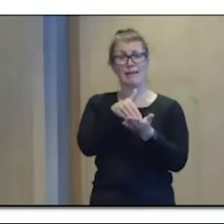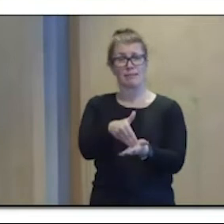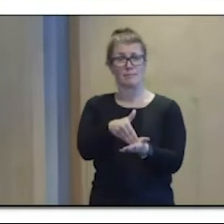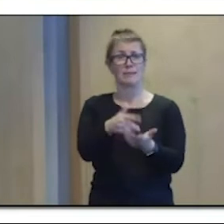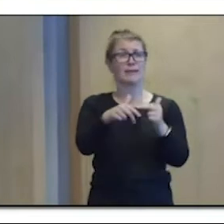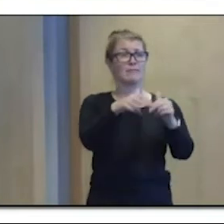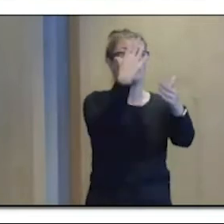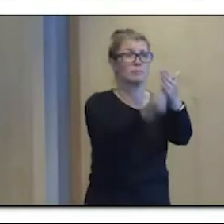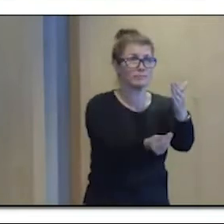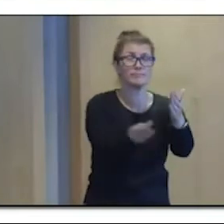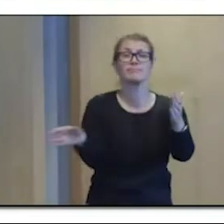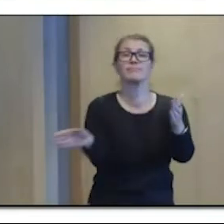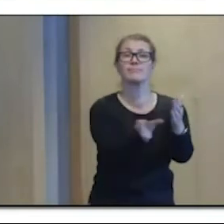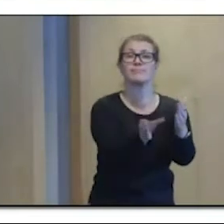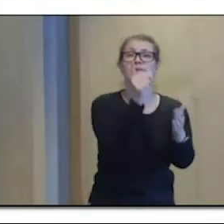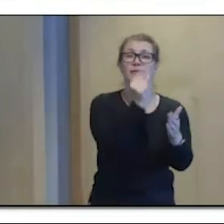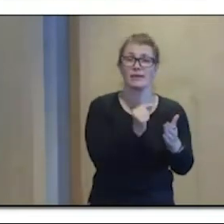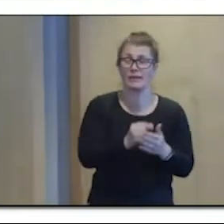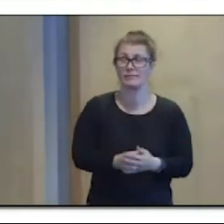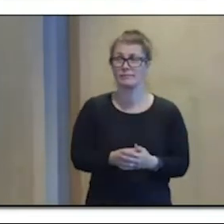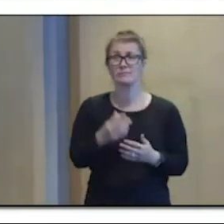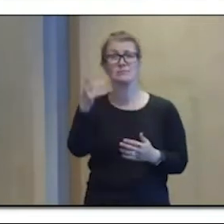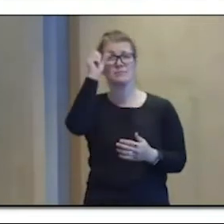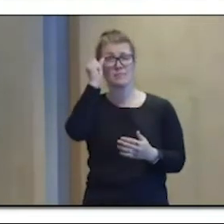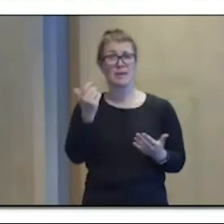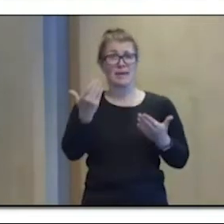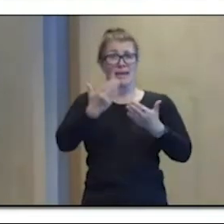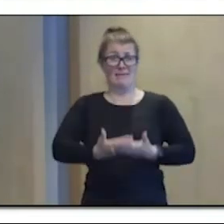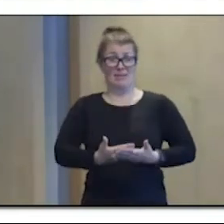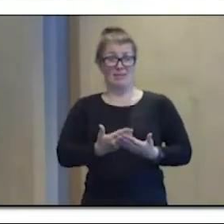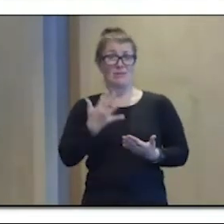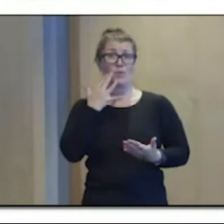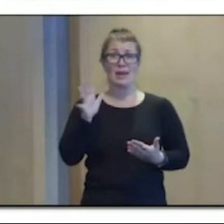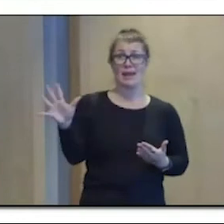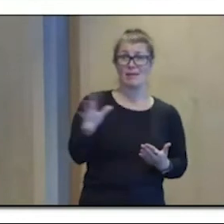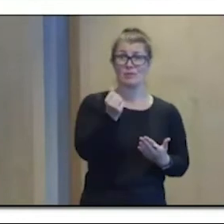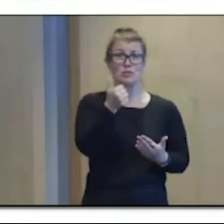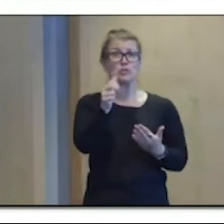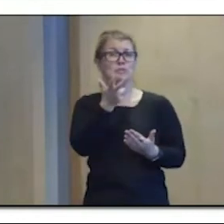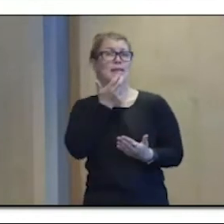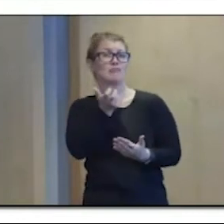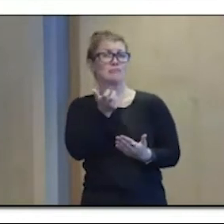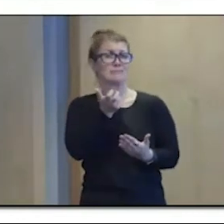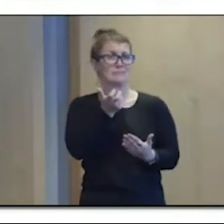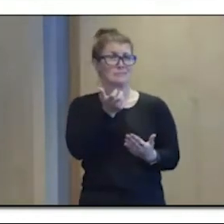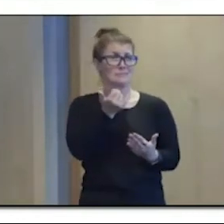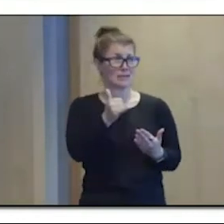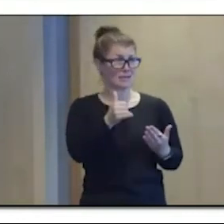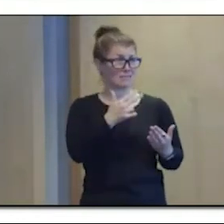peak demand. So remember that evening peak um even if a battery could do half